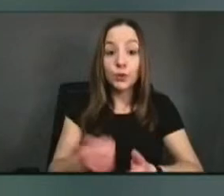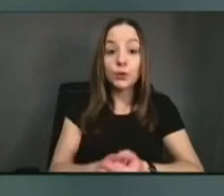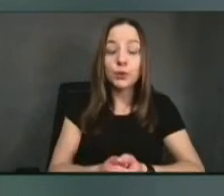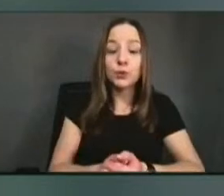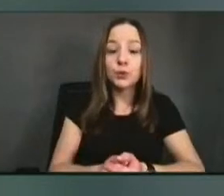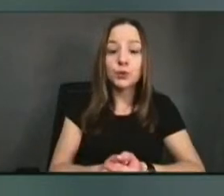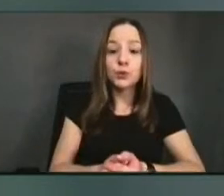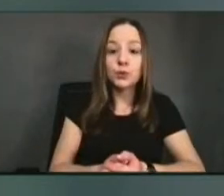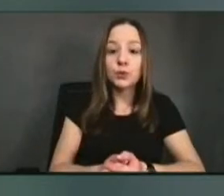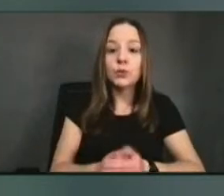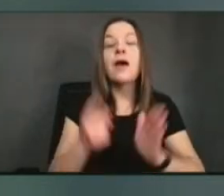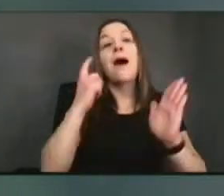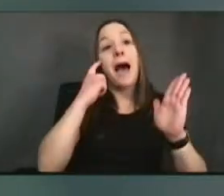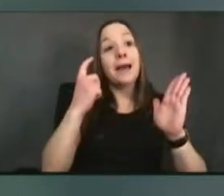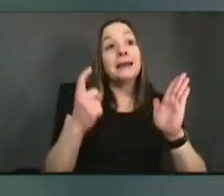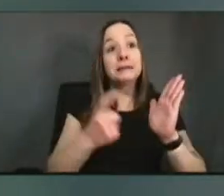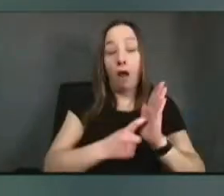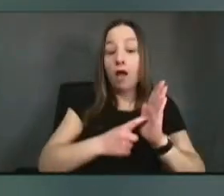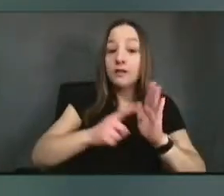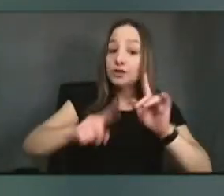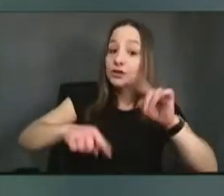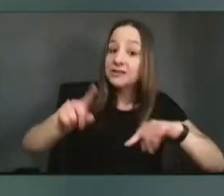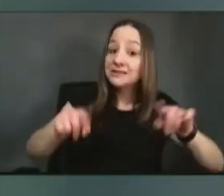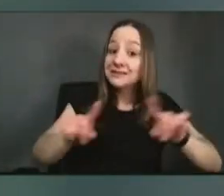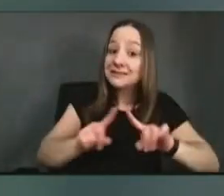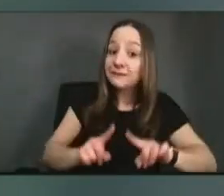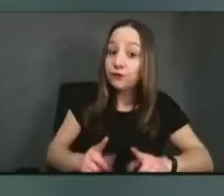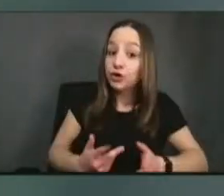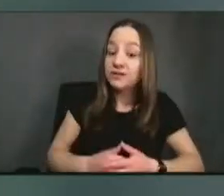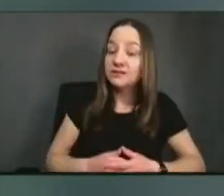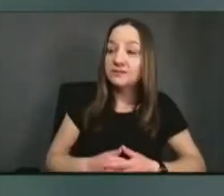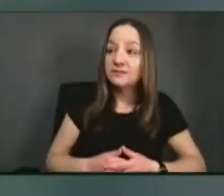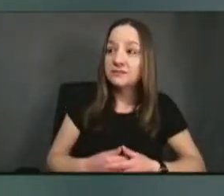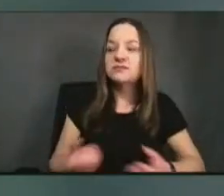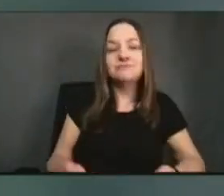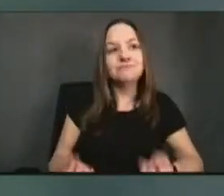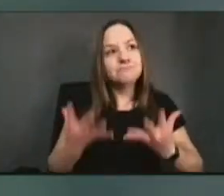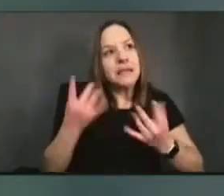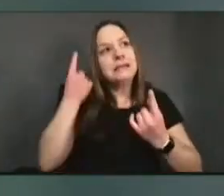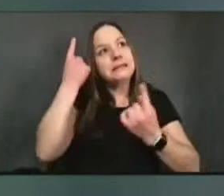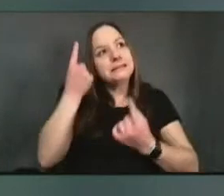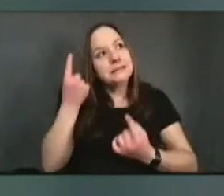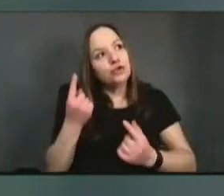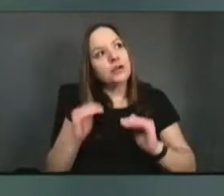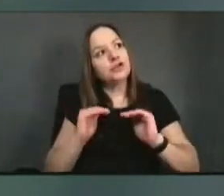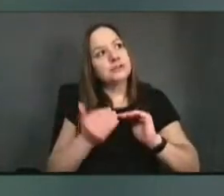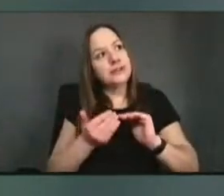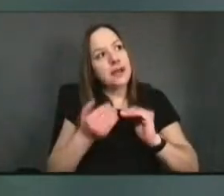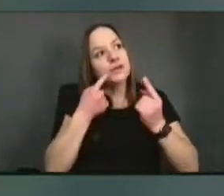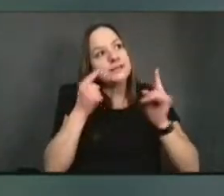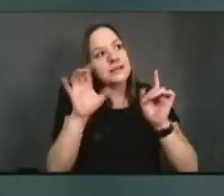the connection to each of our families and acknowledging that that's very different and we